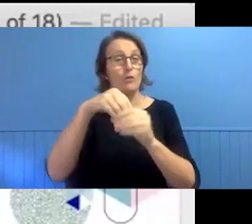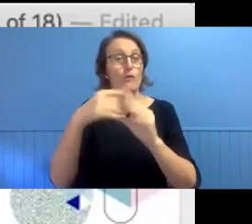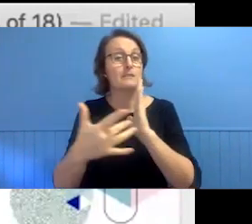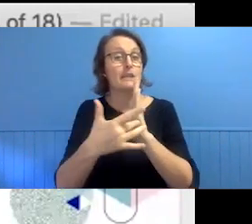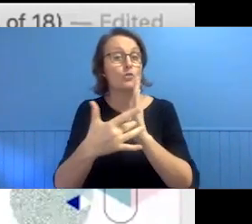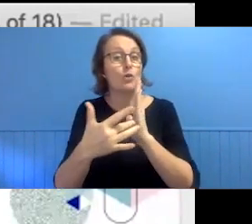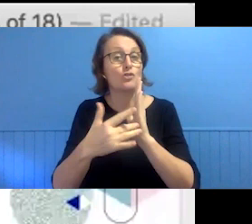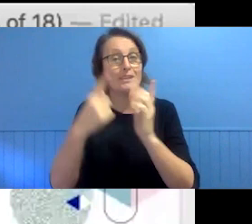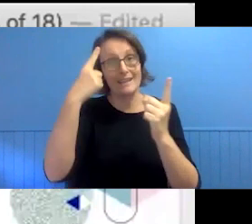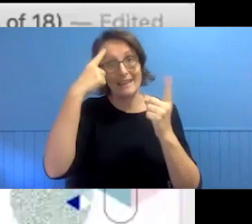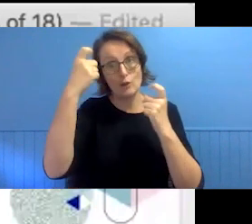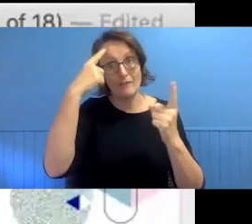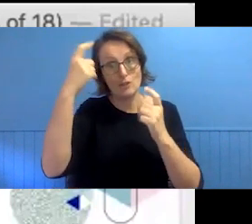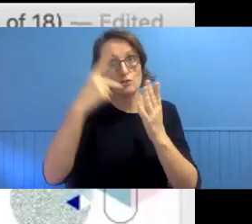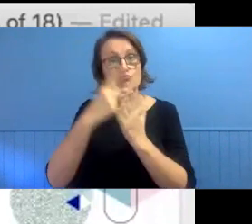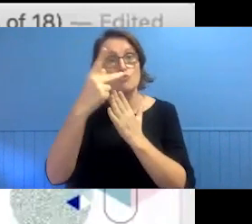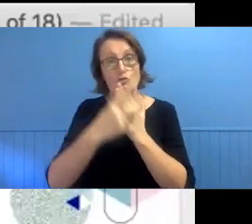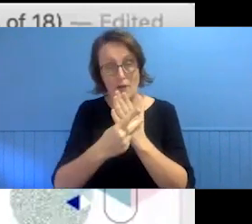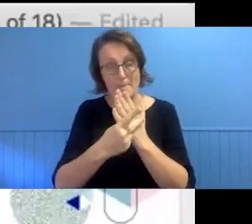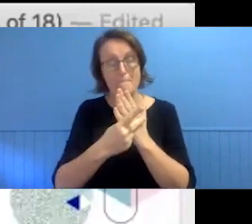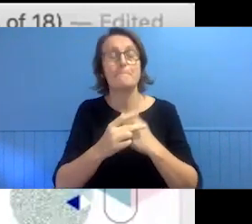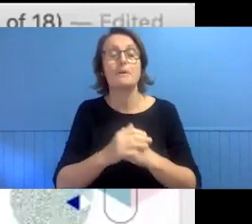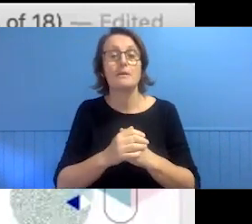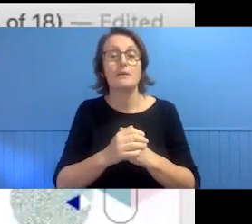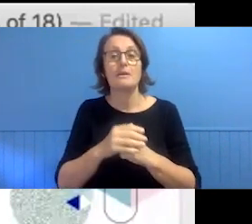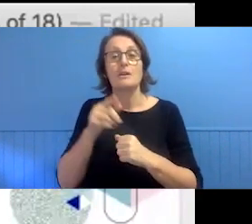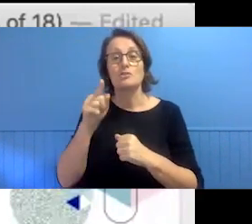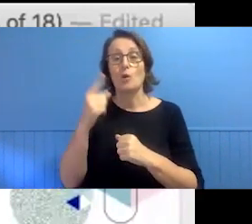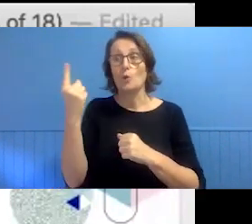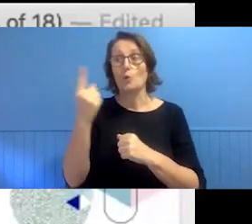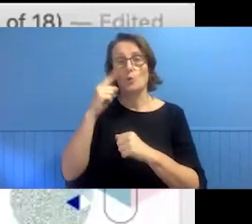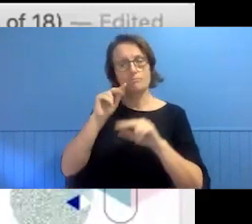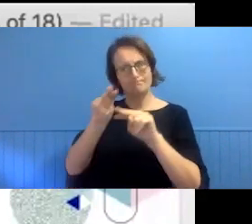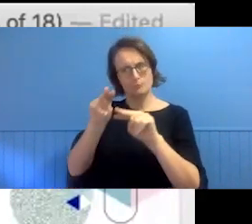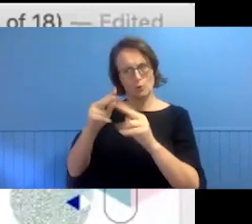UK, and the evaluators of that program found among the 52 cultural